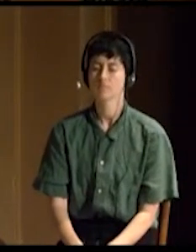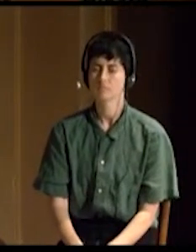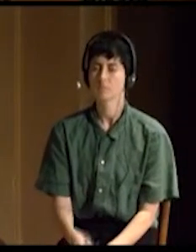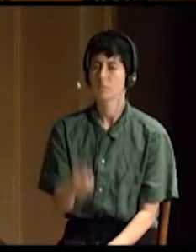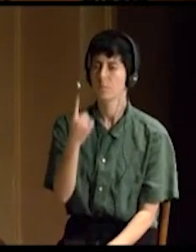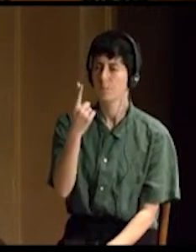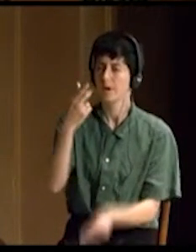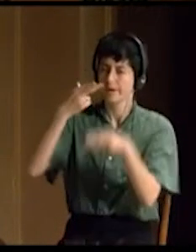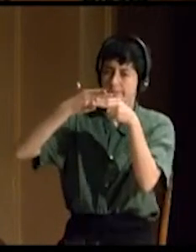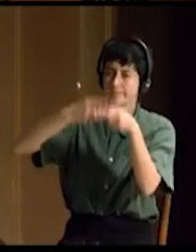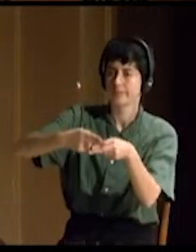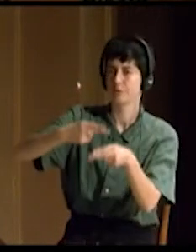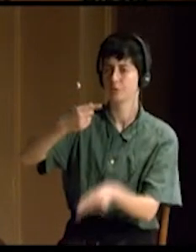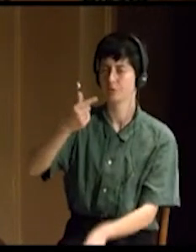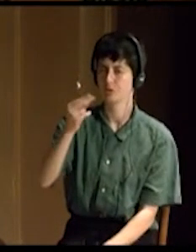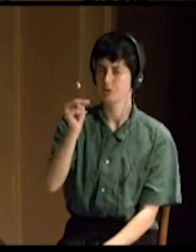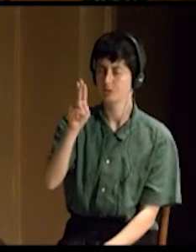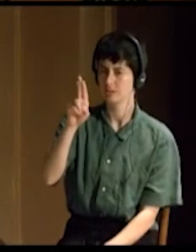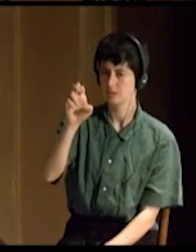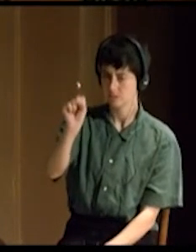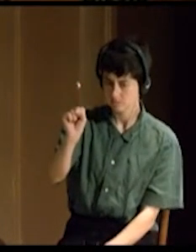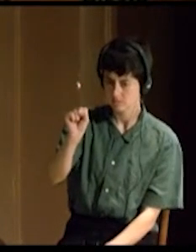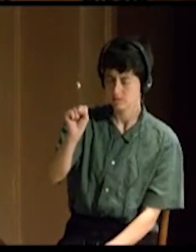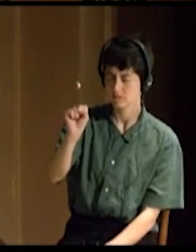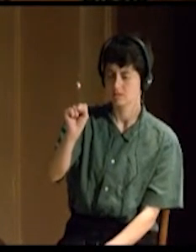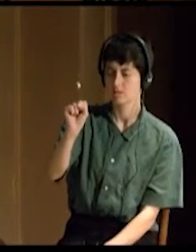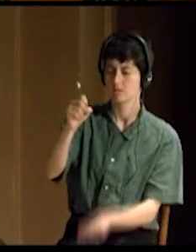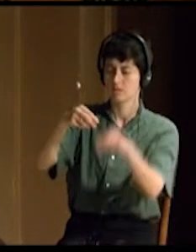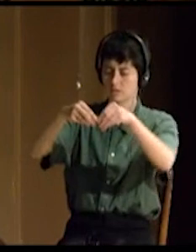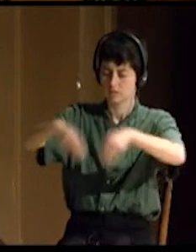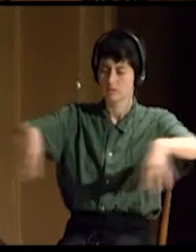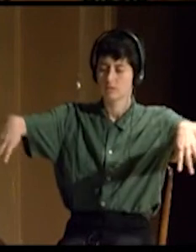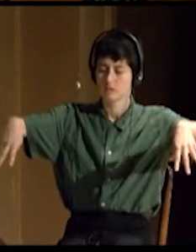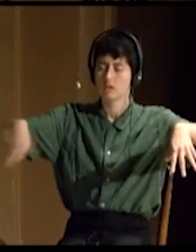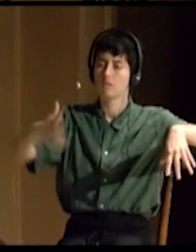But we were out there in the field and looking at all of these different morphologies.